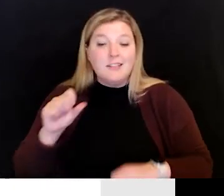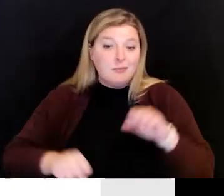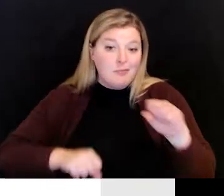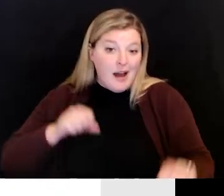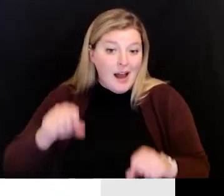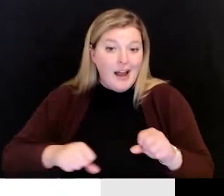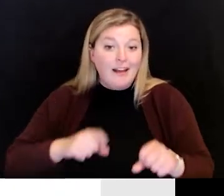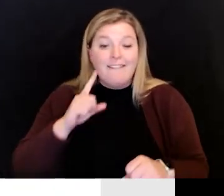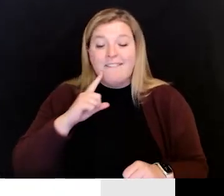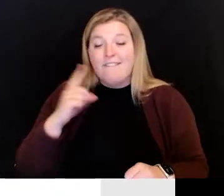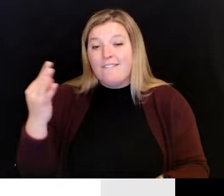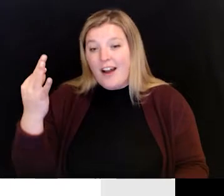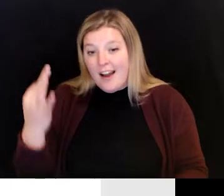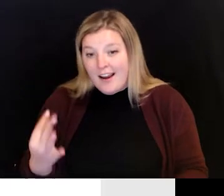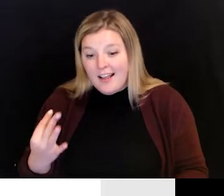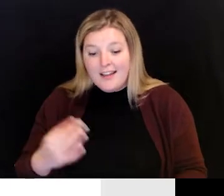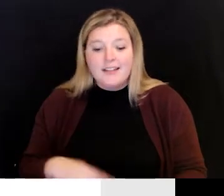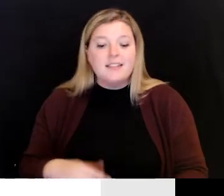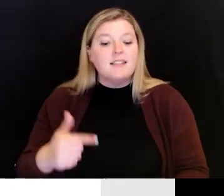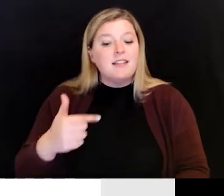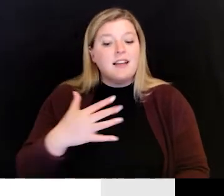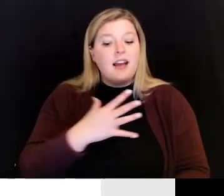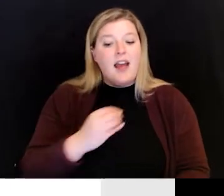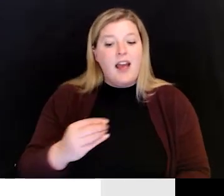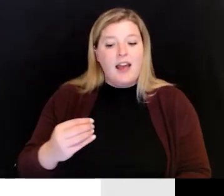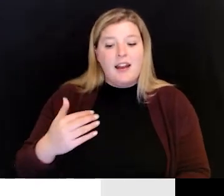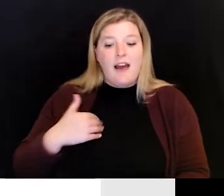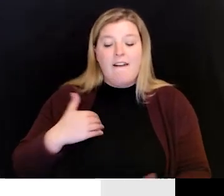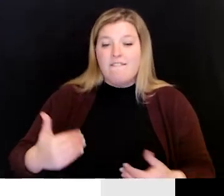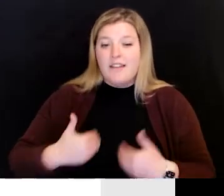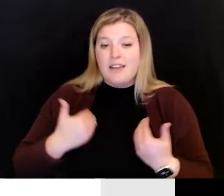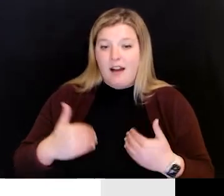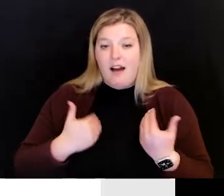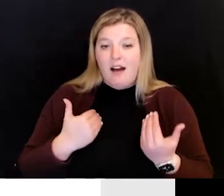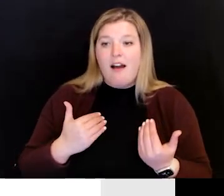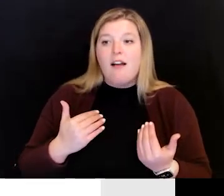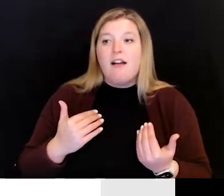of two young, neurodivergent, very active twin boys.